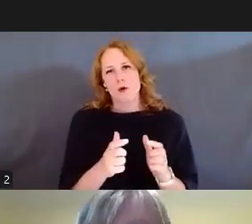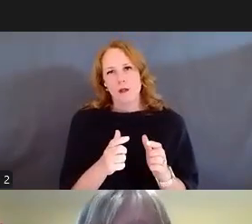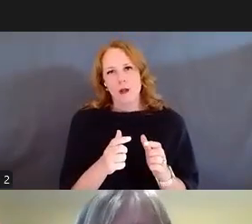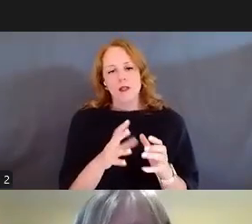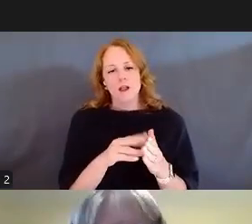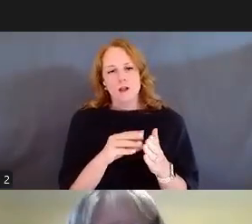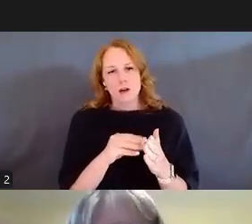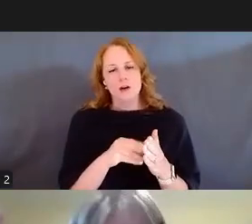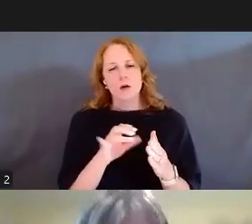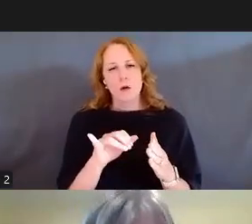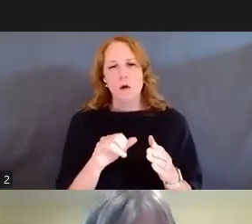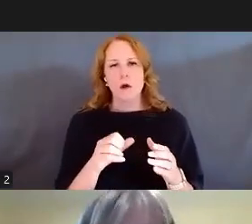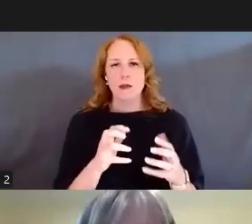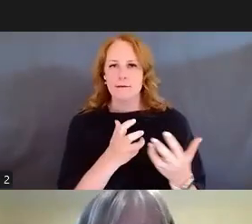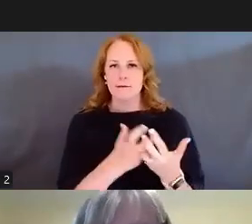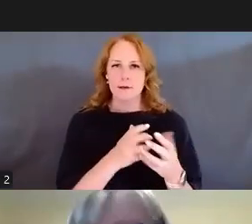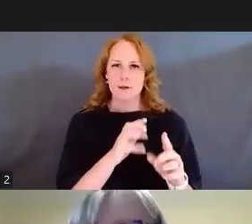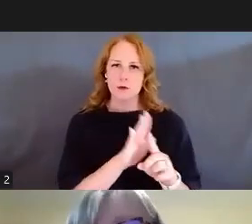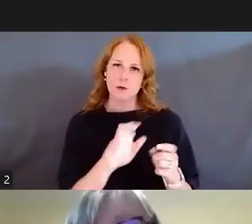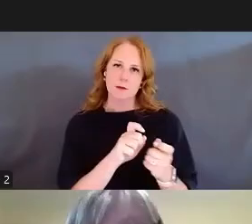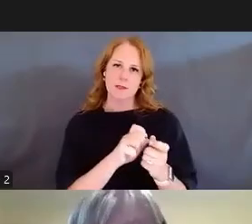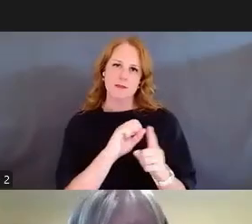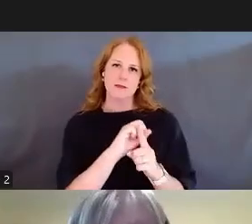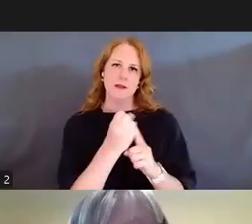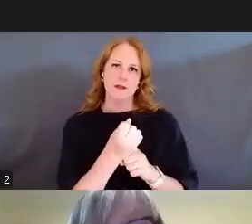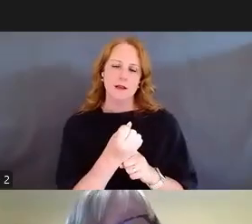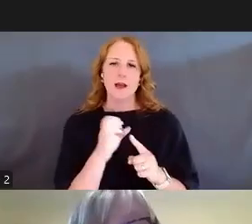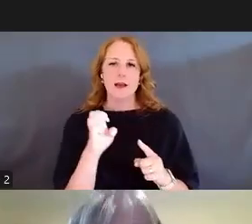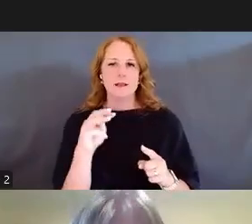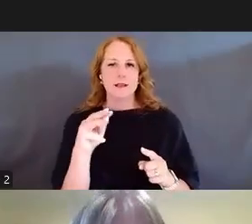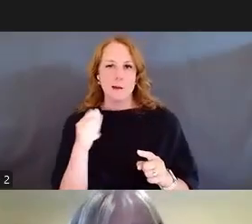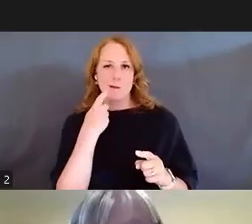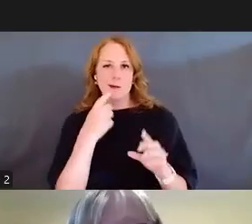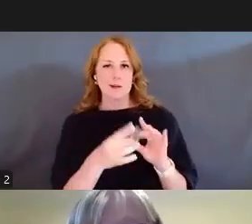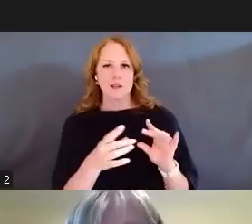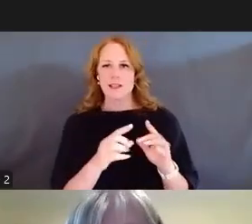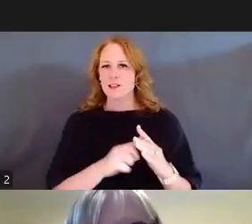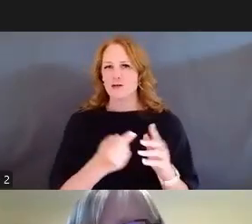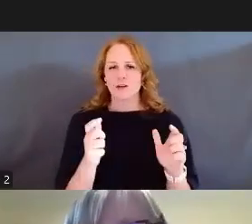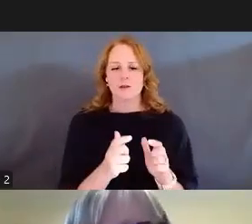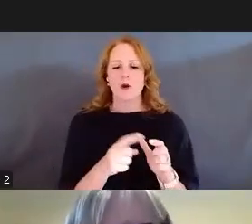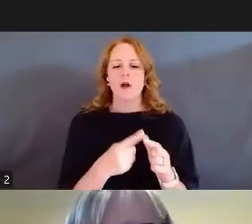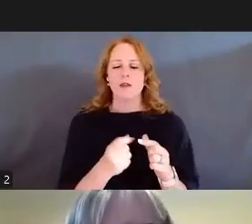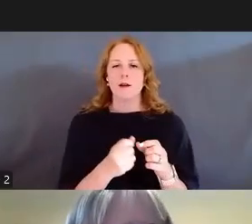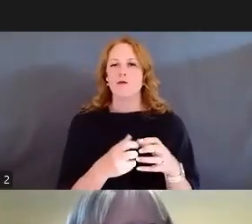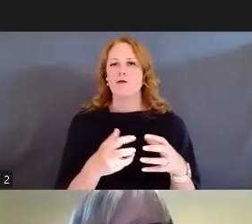customize it to your specific situation. As Emma said as well, start small and grow these efforts.